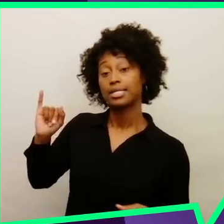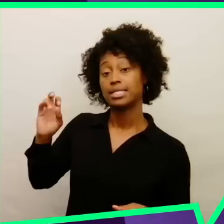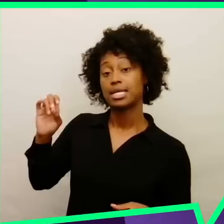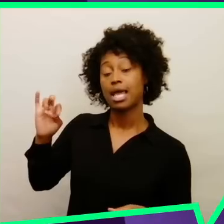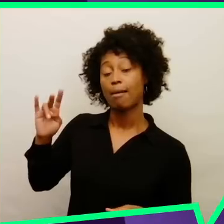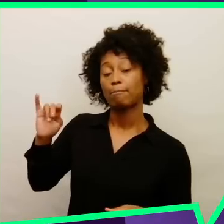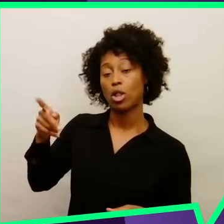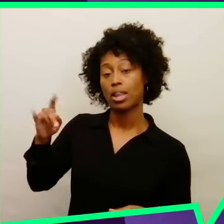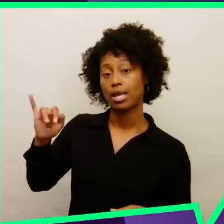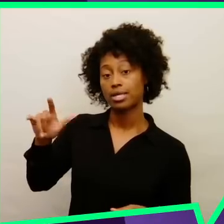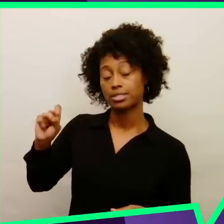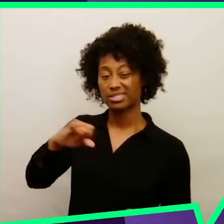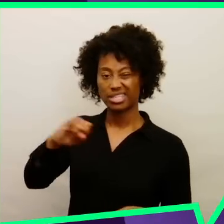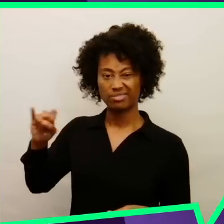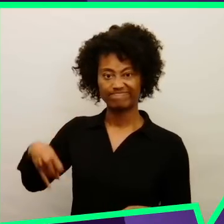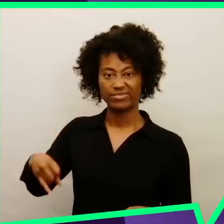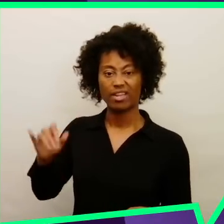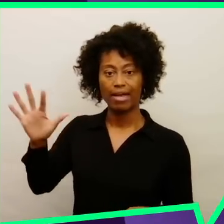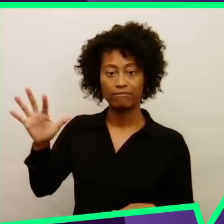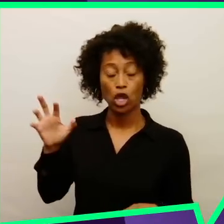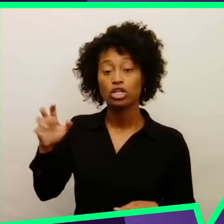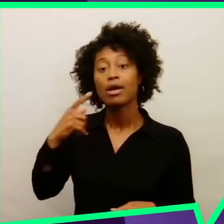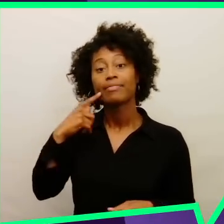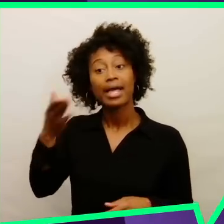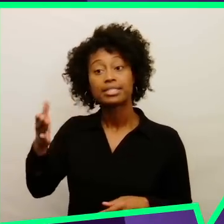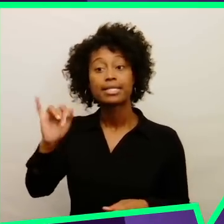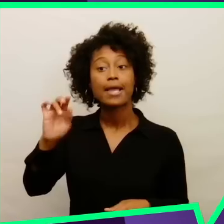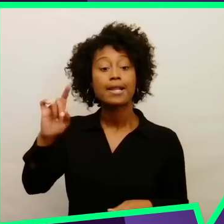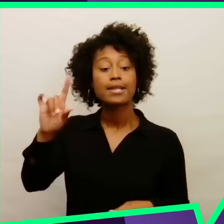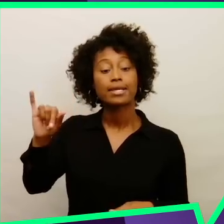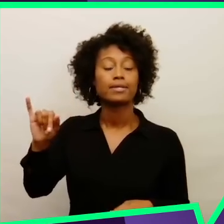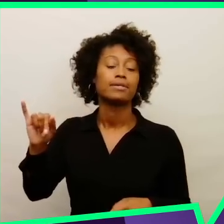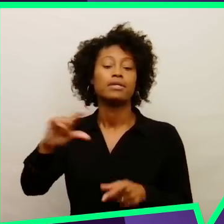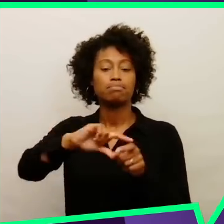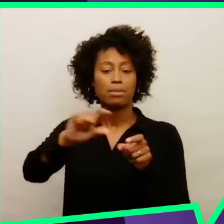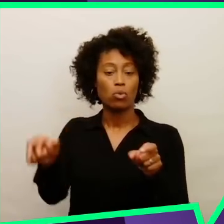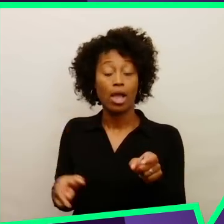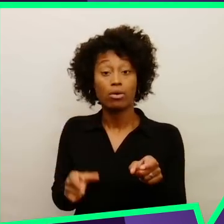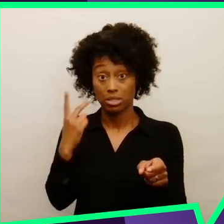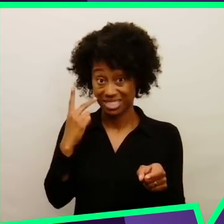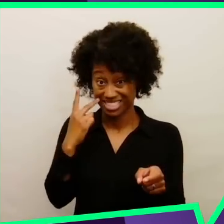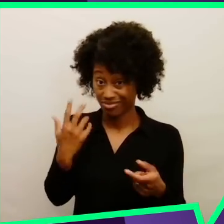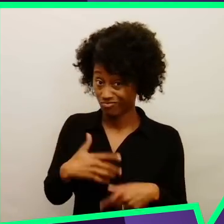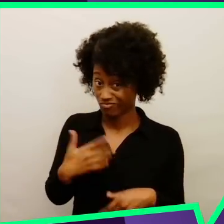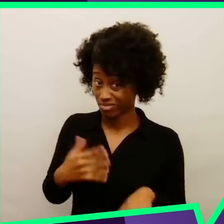This is the Indianapolis Motor Speedway. And as you can see, looks like Zach has been